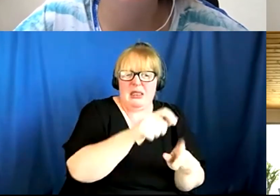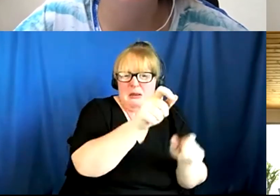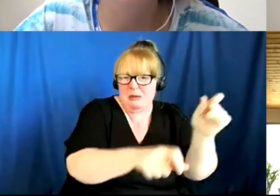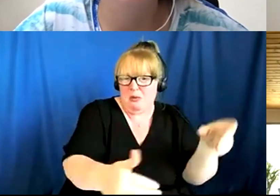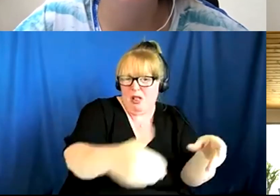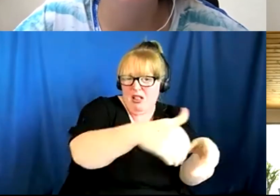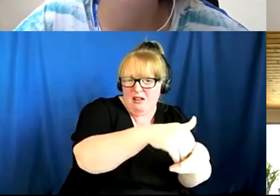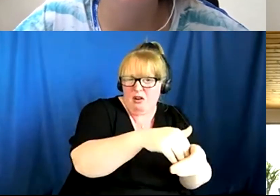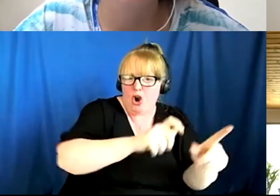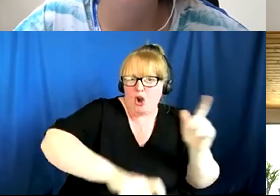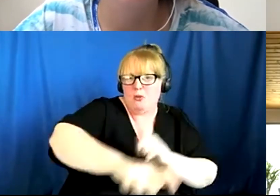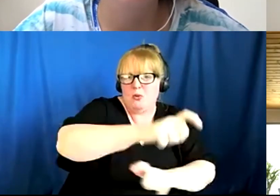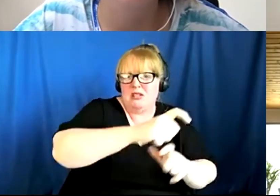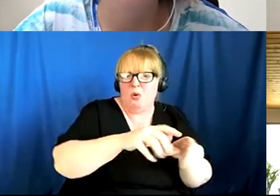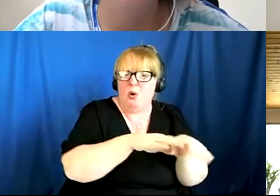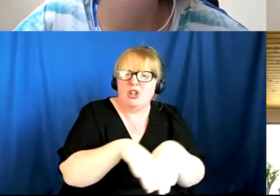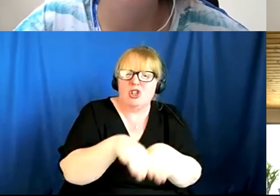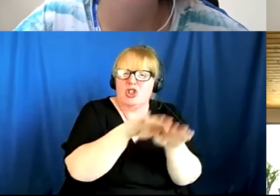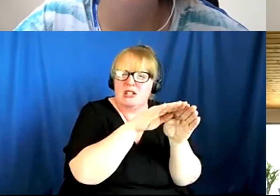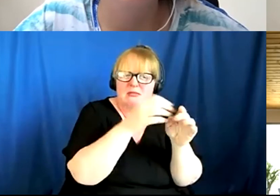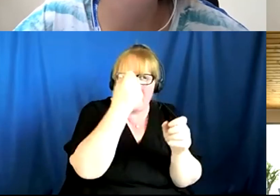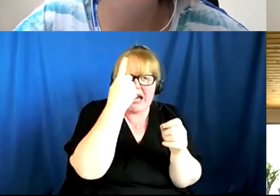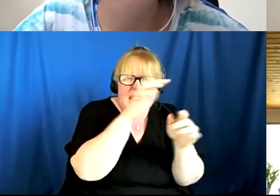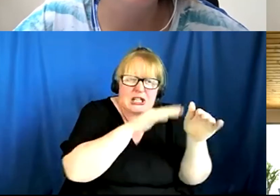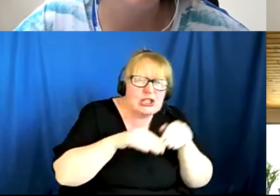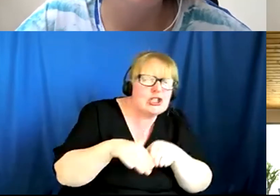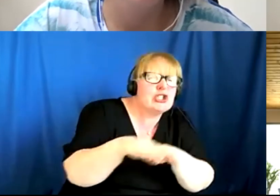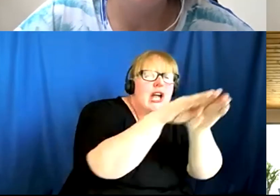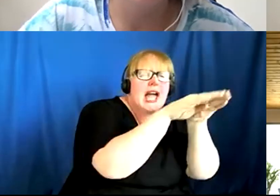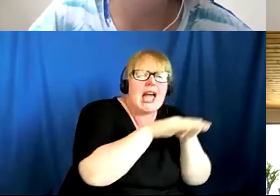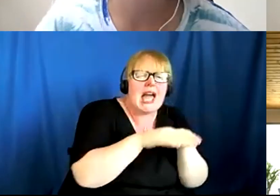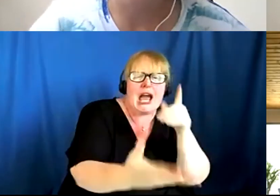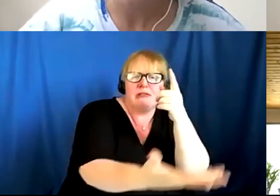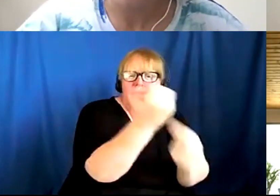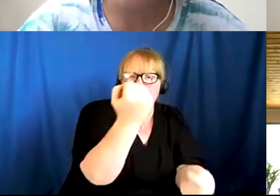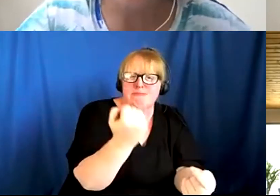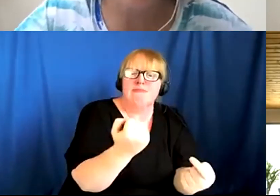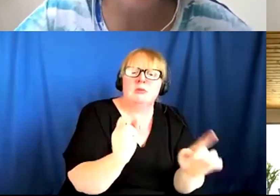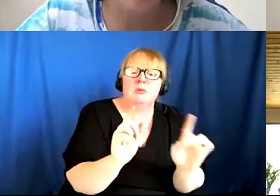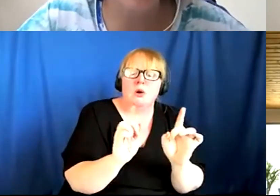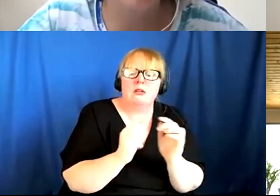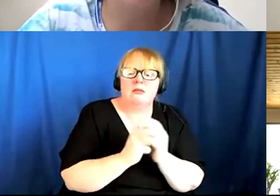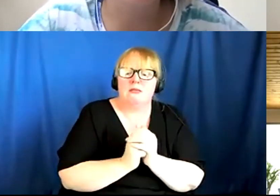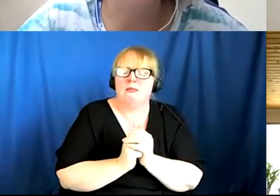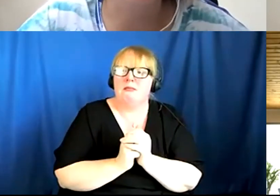of a shared idea of what the outcome would be? >> MAGDA: So, it starts with a with a with a